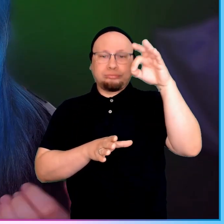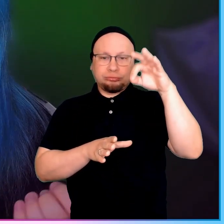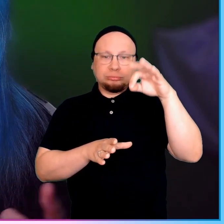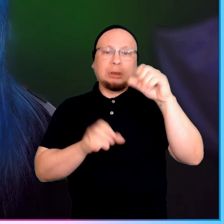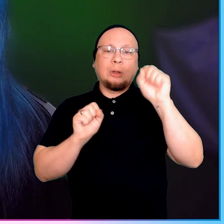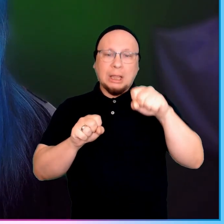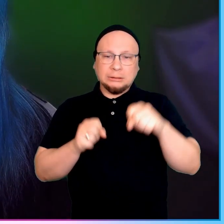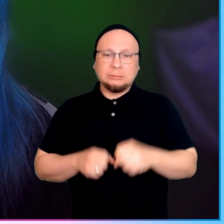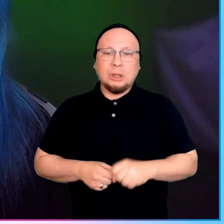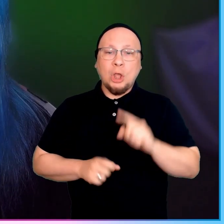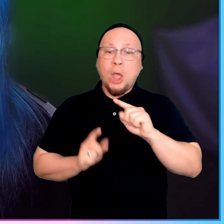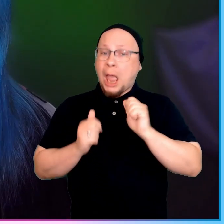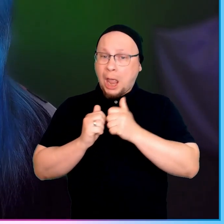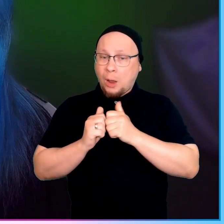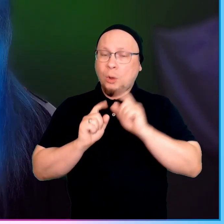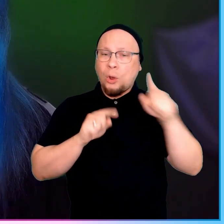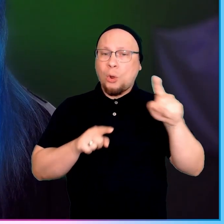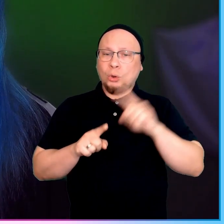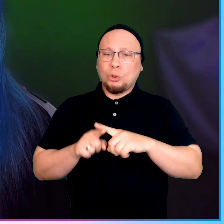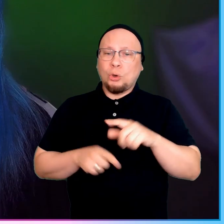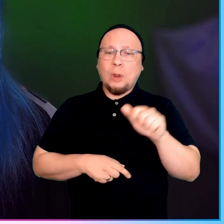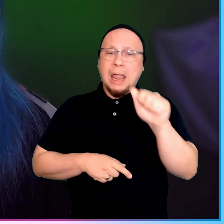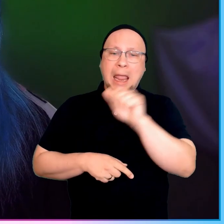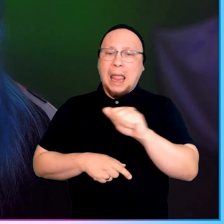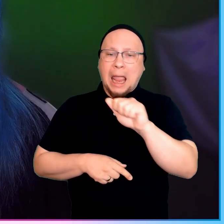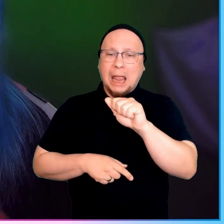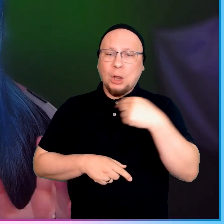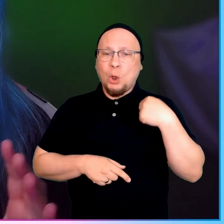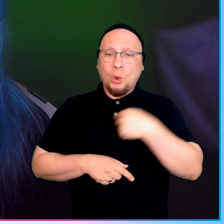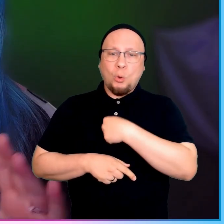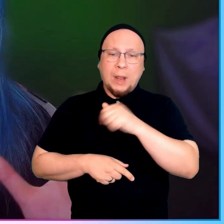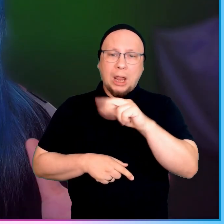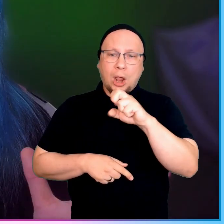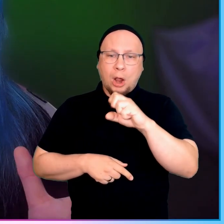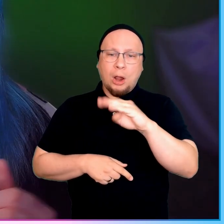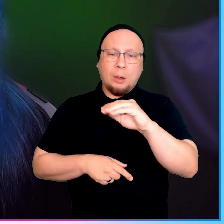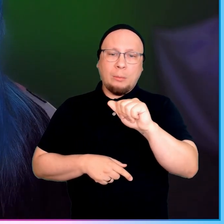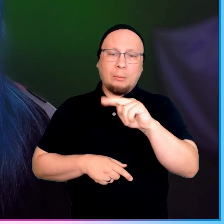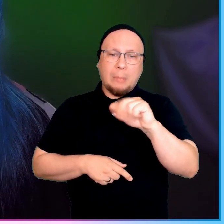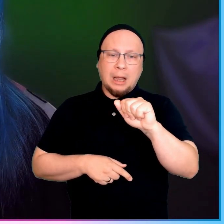you can head over to @WeAreManavoid on Twitter and find the competition Tweet.